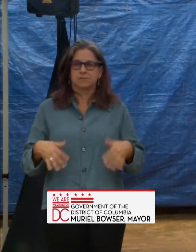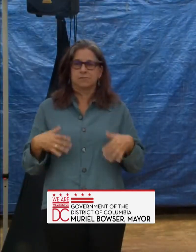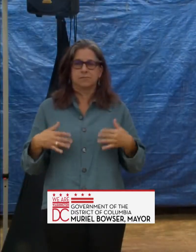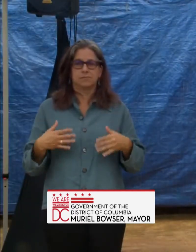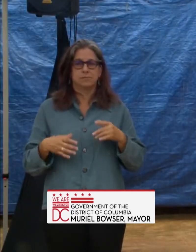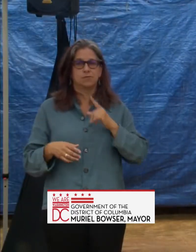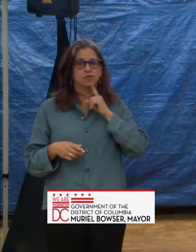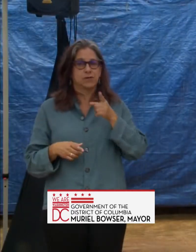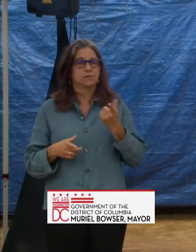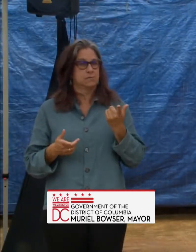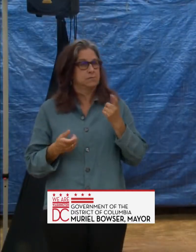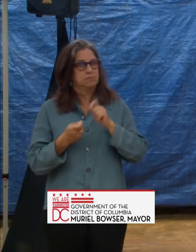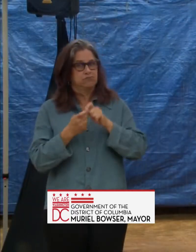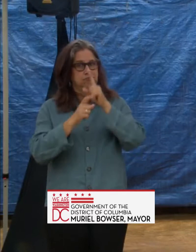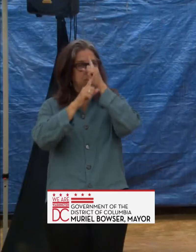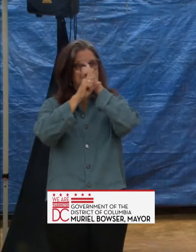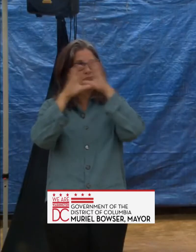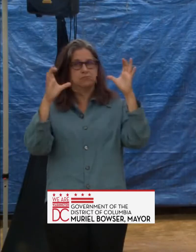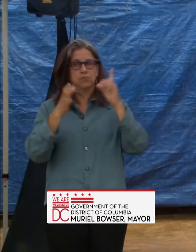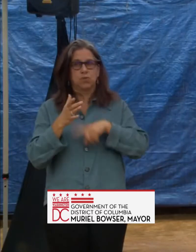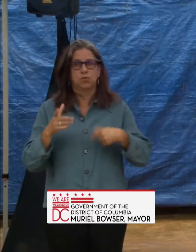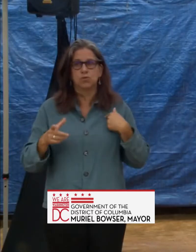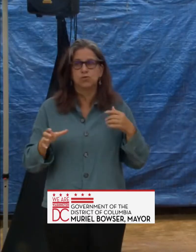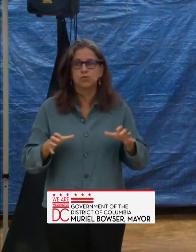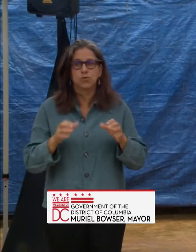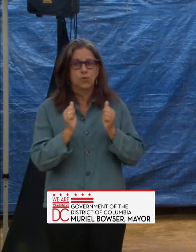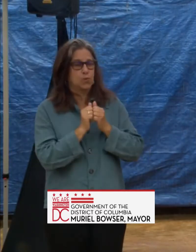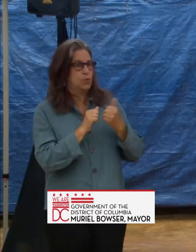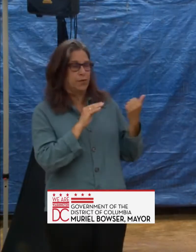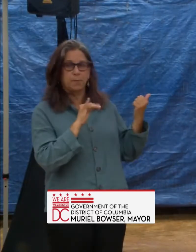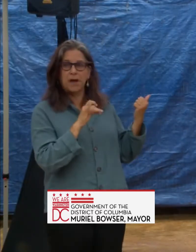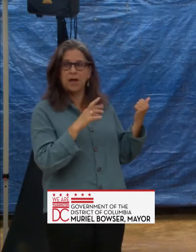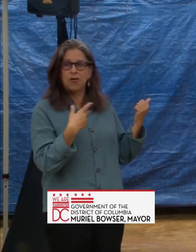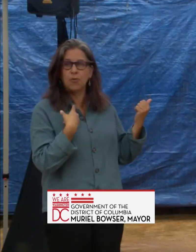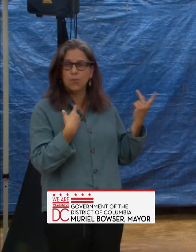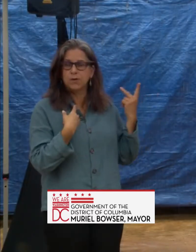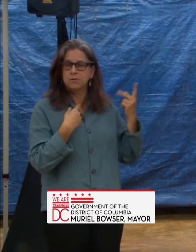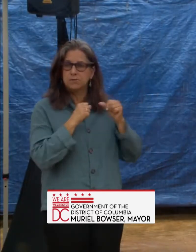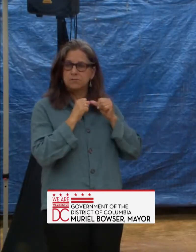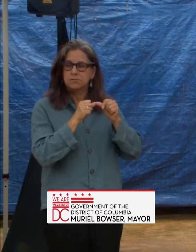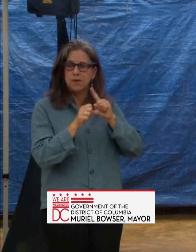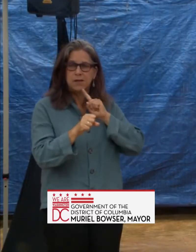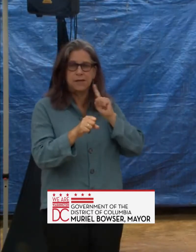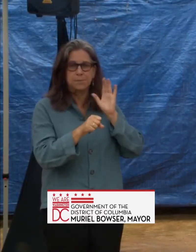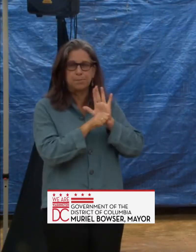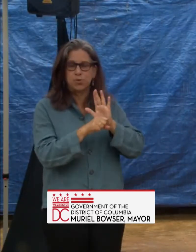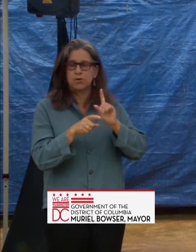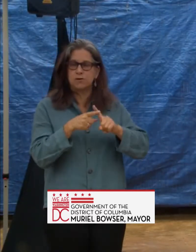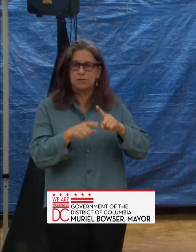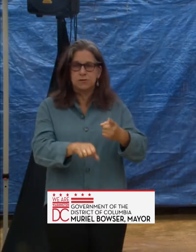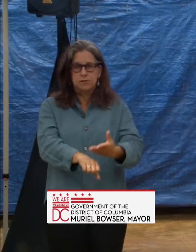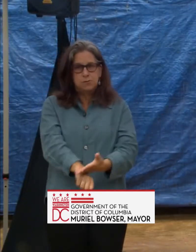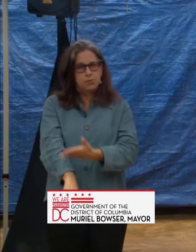AND SO ALONG WITH MAYOR BOWSER, WE ARE COMMITTED TO ELEVATING THE QUALITY OF LIFE FOR ALL OF OUR DISTRICT RESIDENTS.